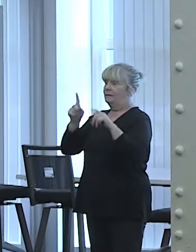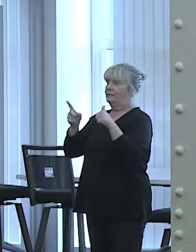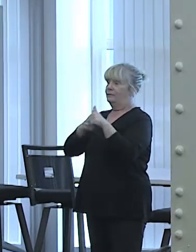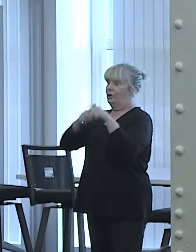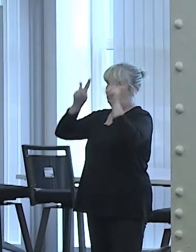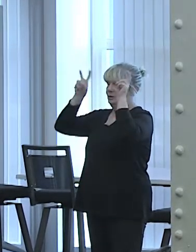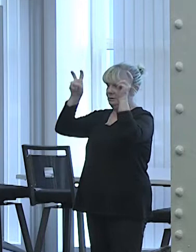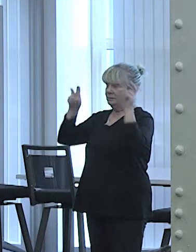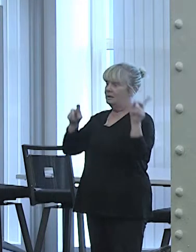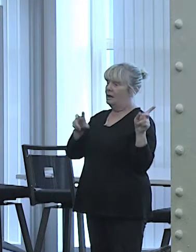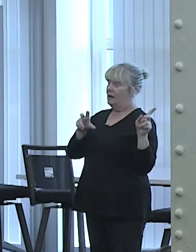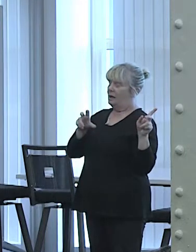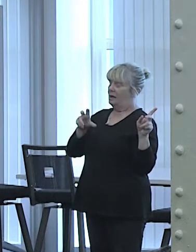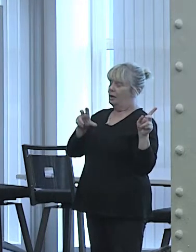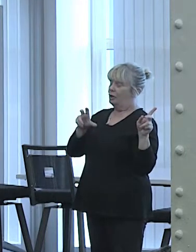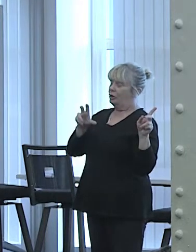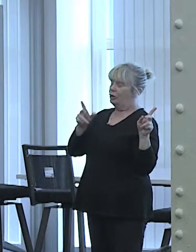a black woman legal scholar